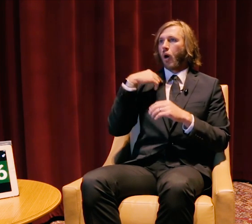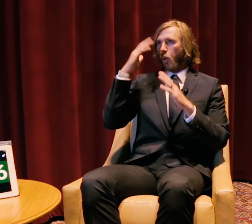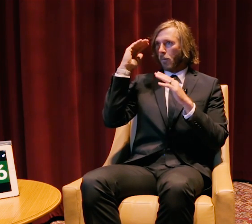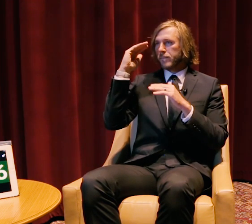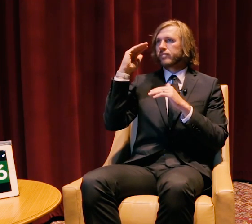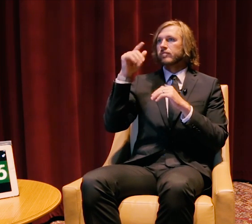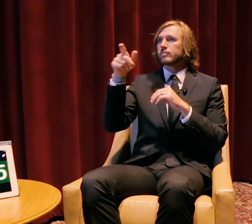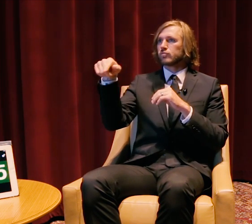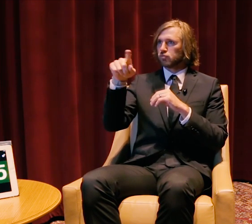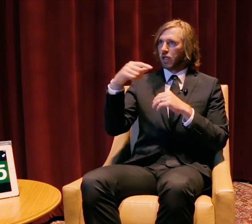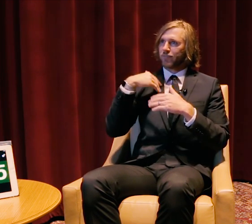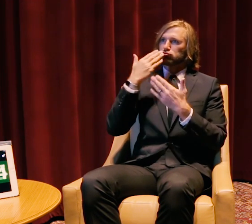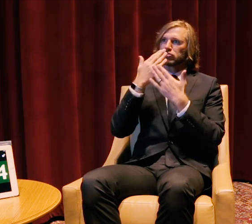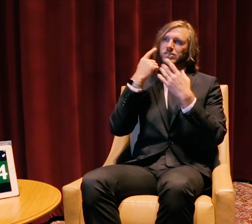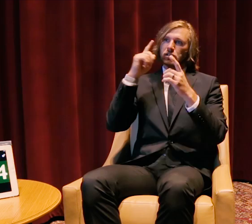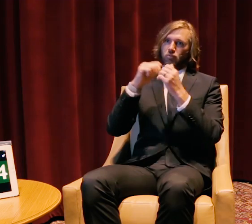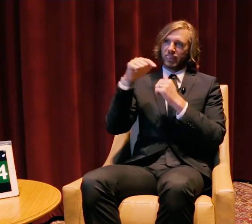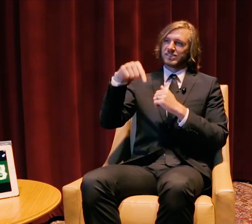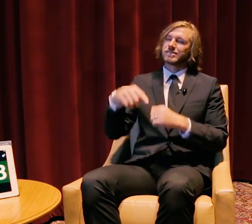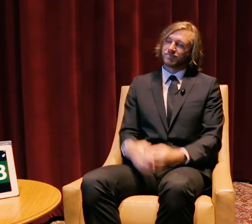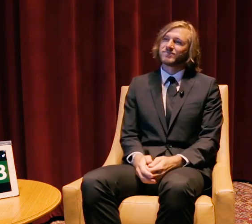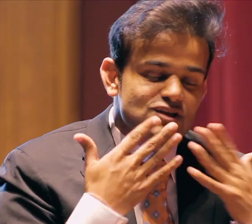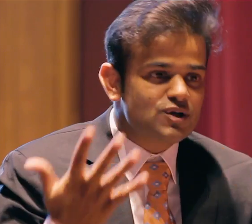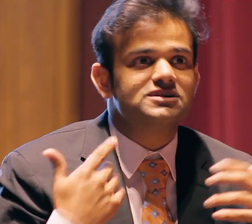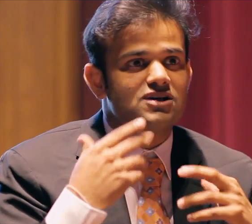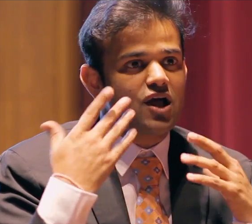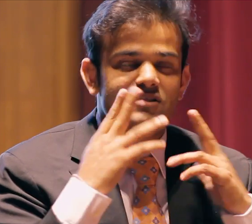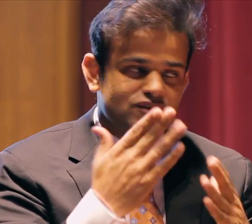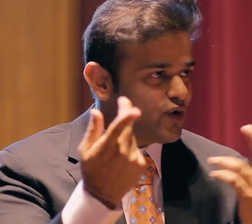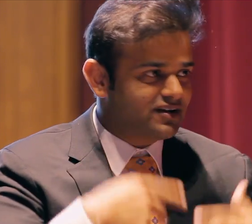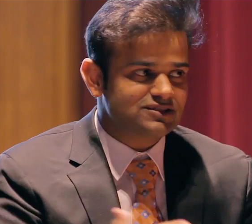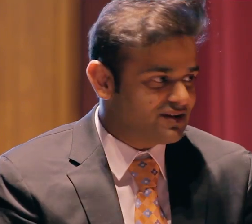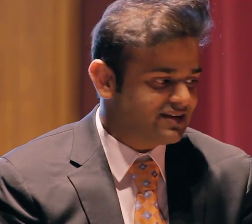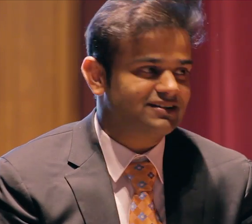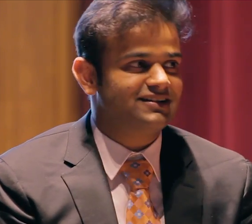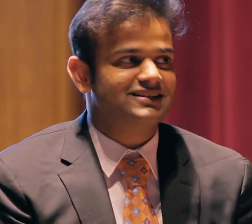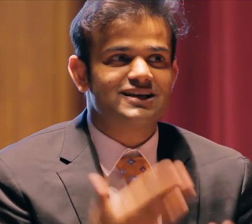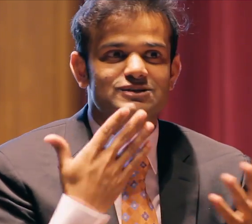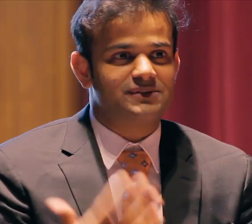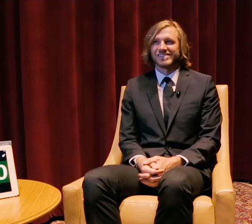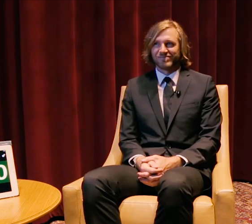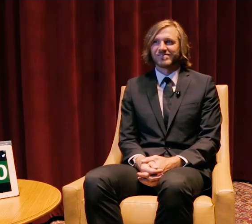that you guys have great success with this. [Vai] Well, thank you so much, thank you for coming.